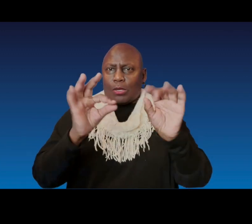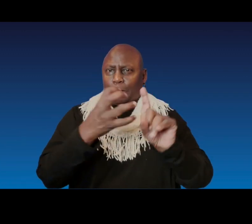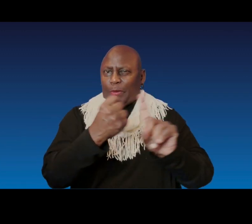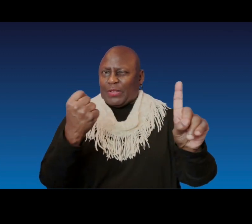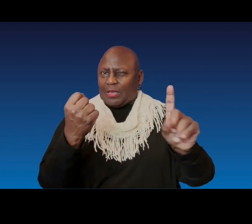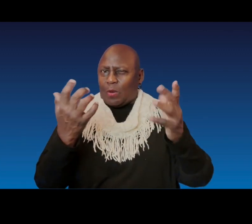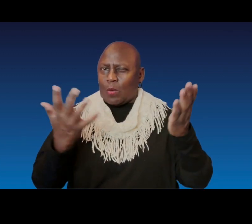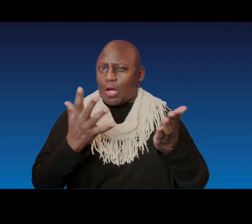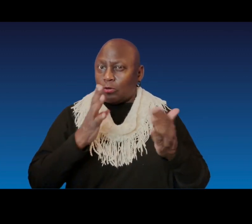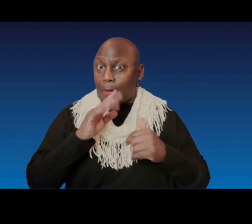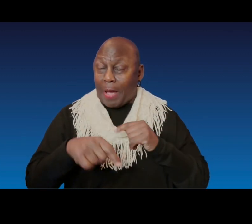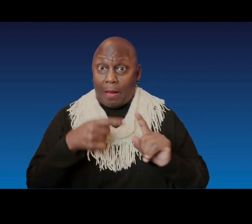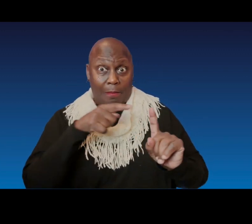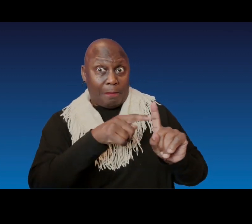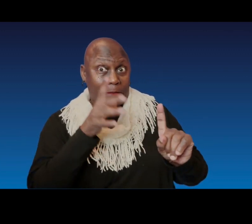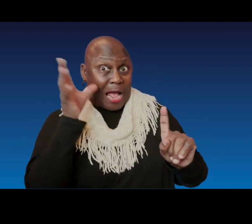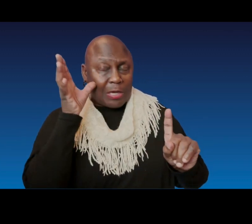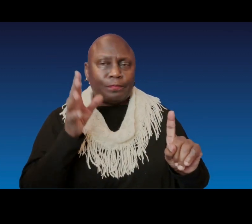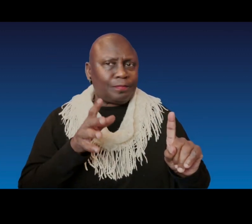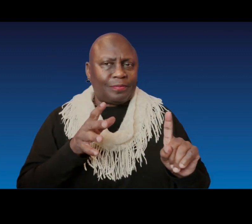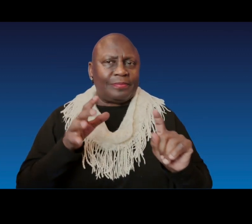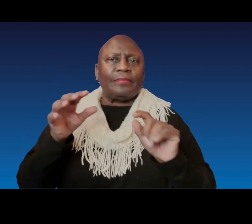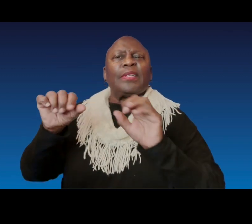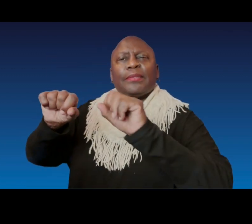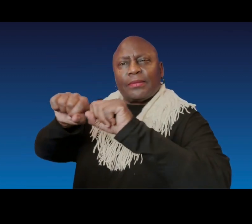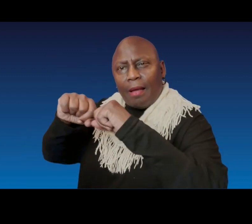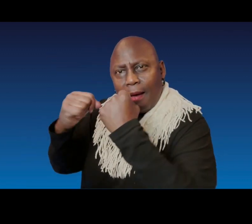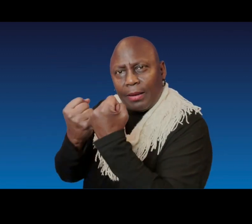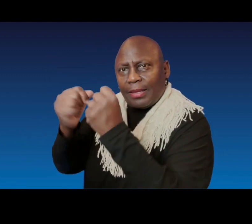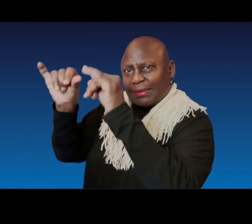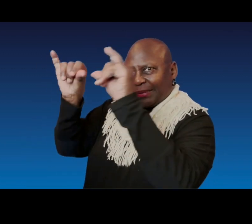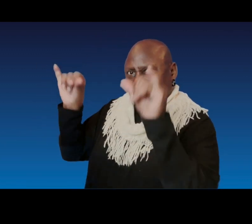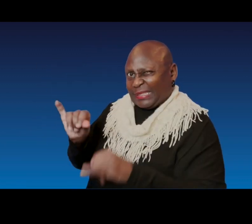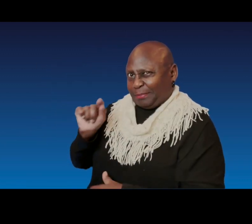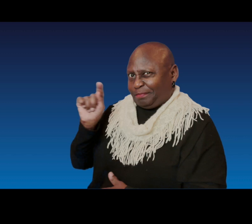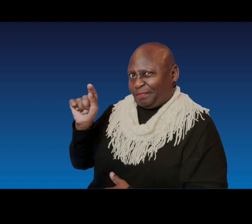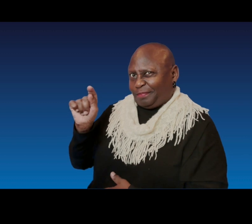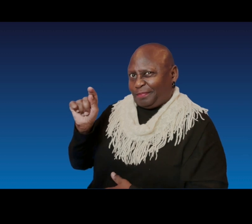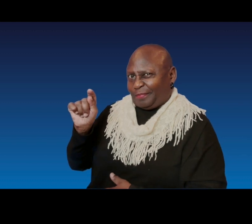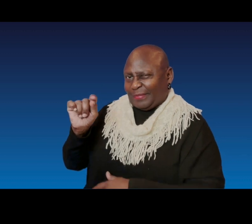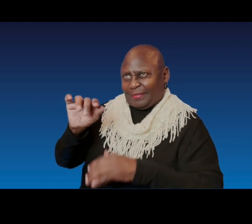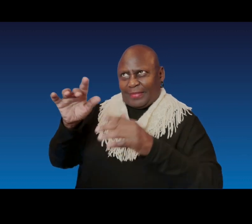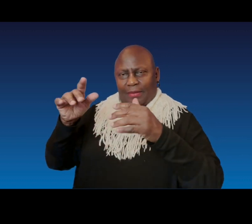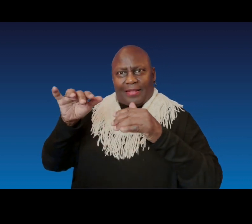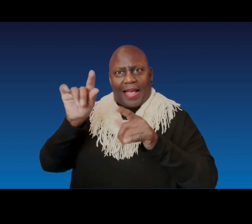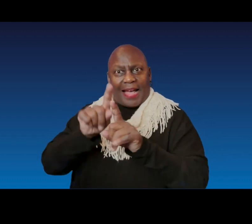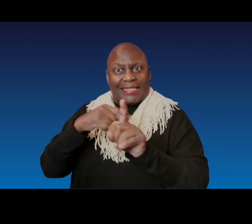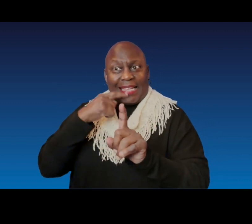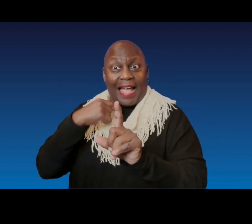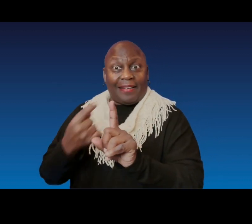So we have to be careful about how we label language deprivation. And we're not talking about the parents.